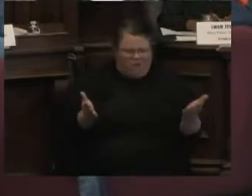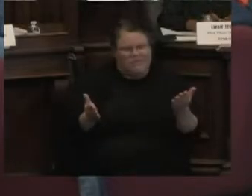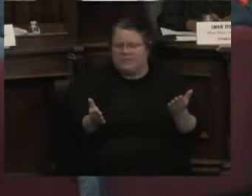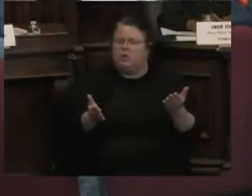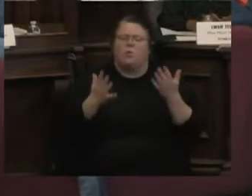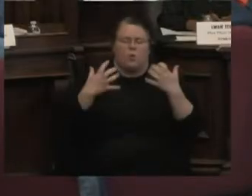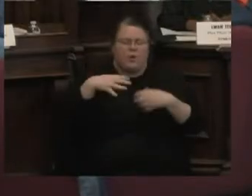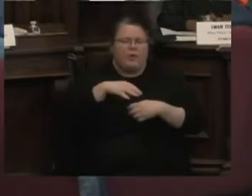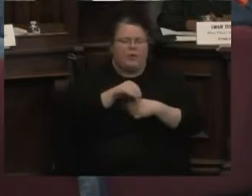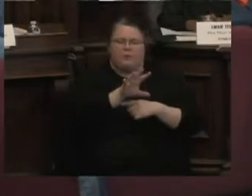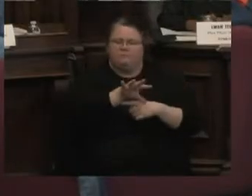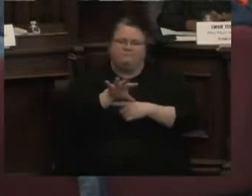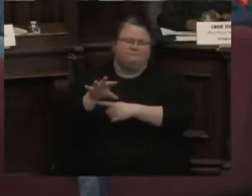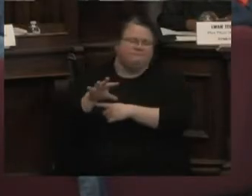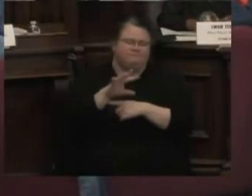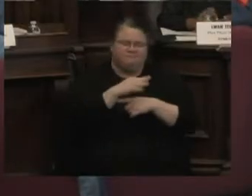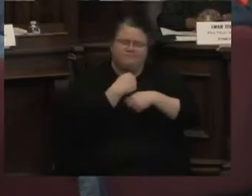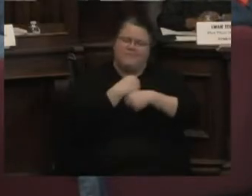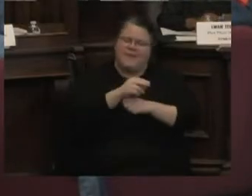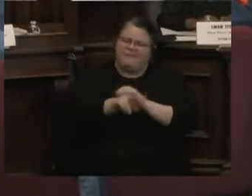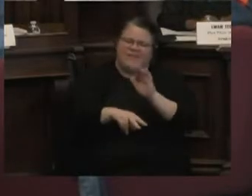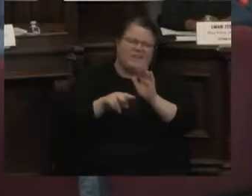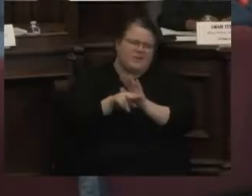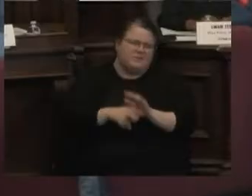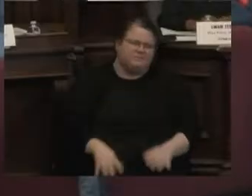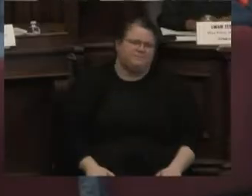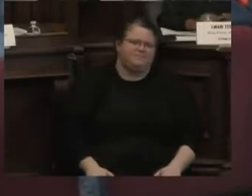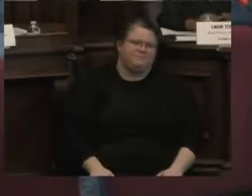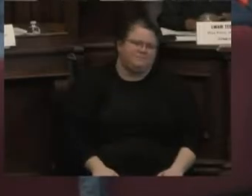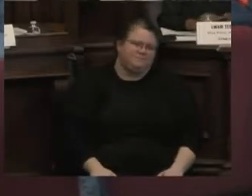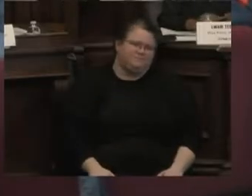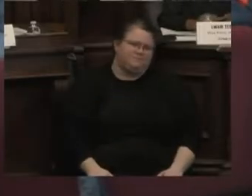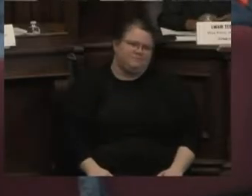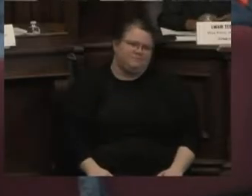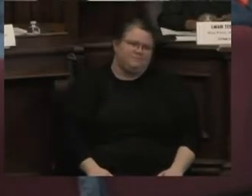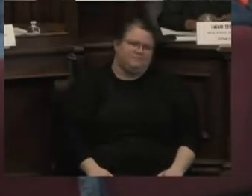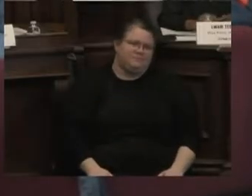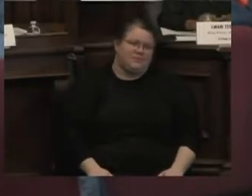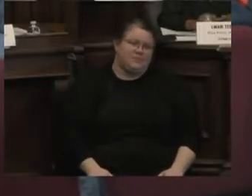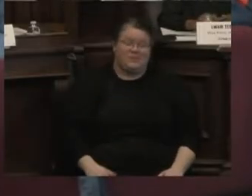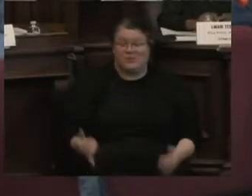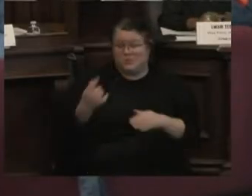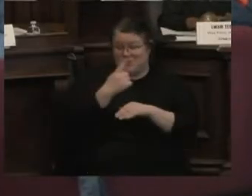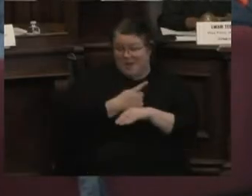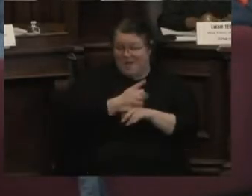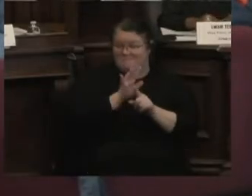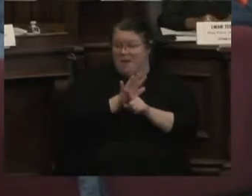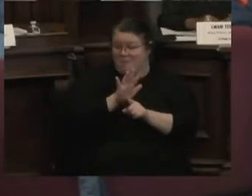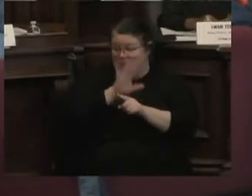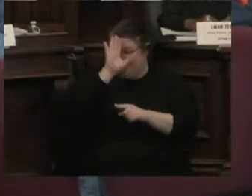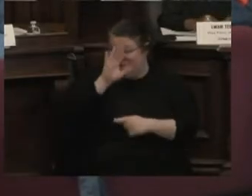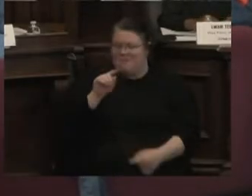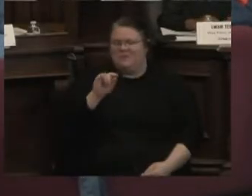working on trying to do some more things through video. So